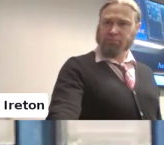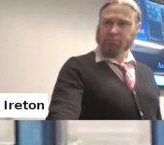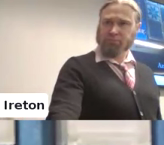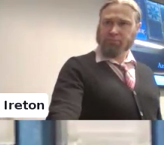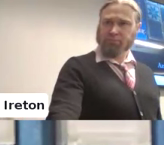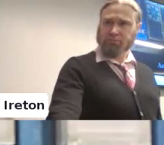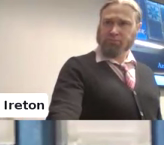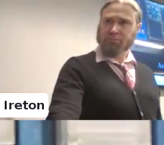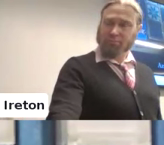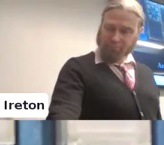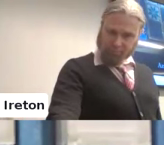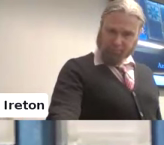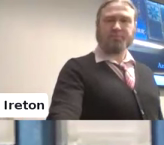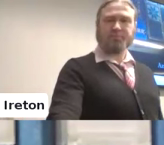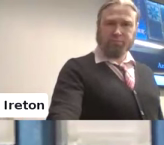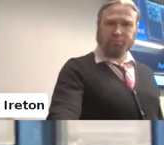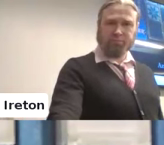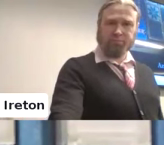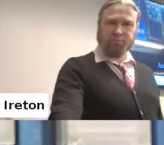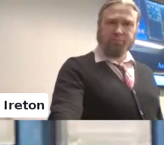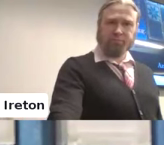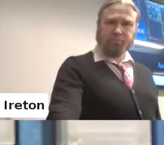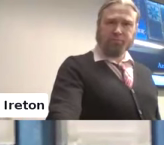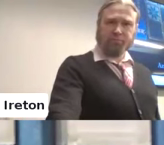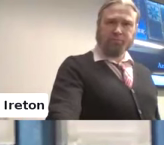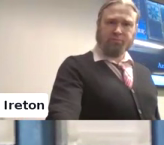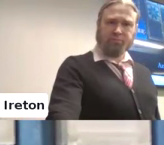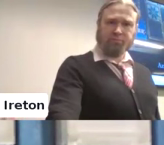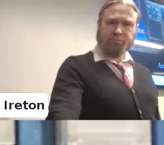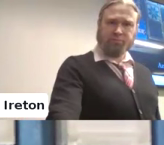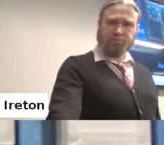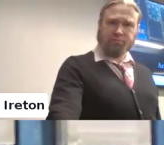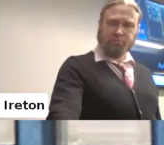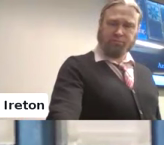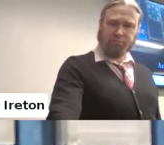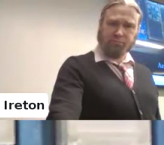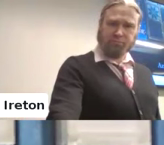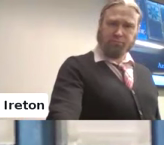Obviously we need some amount of vision in order to distinguish the colors and patterns.